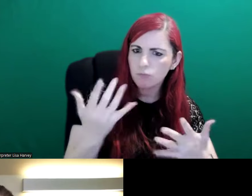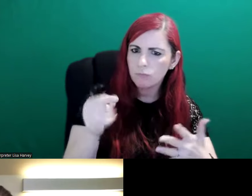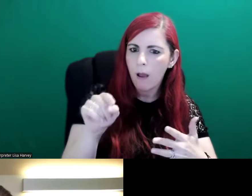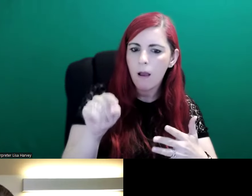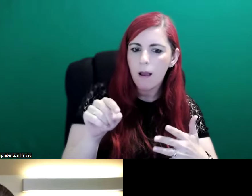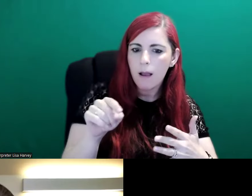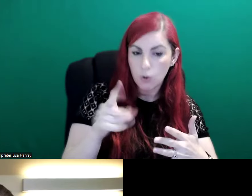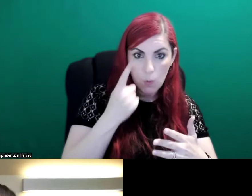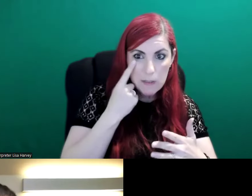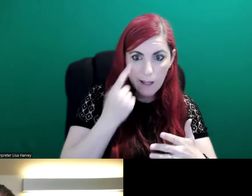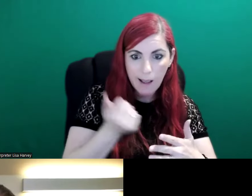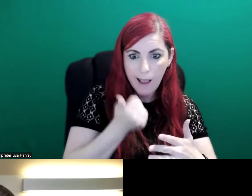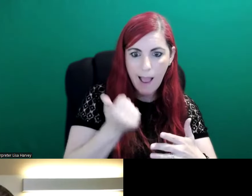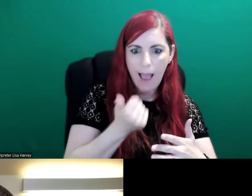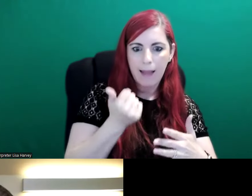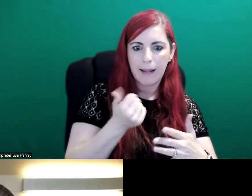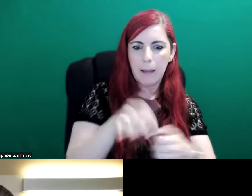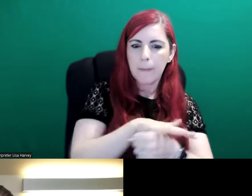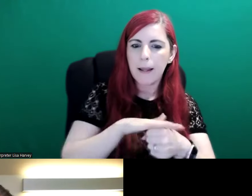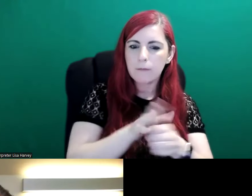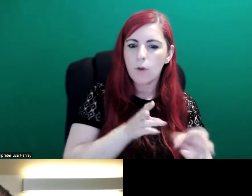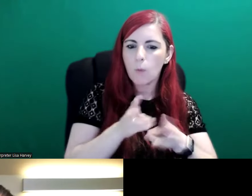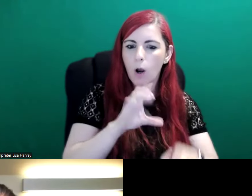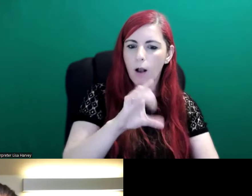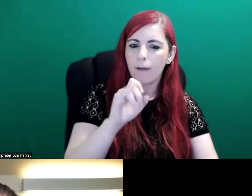see any place for the work of Caroline Scally in the realm of